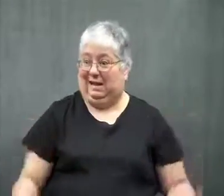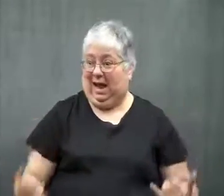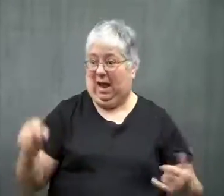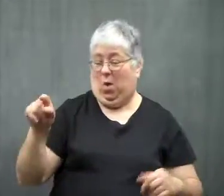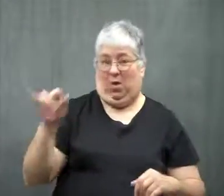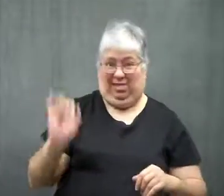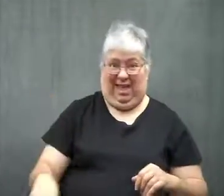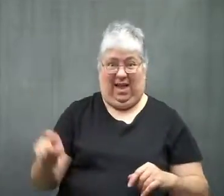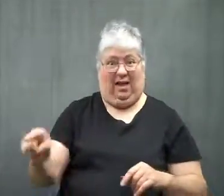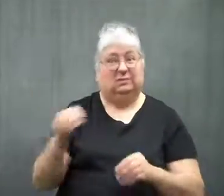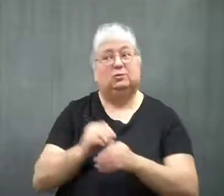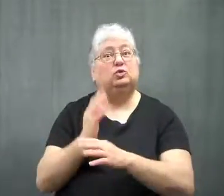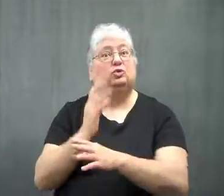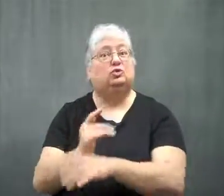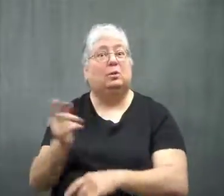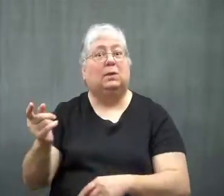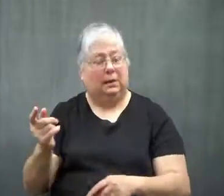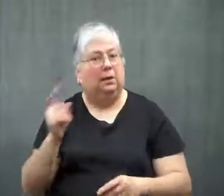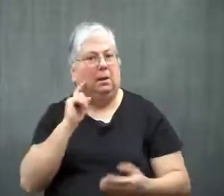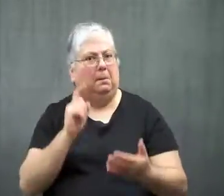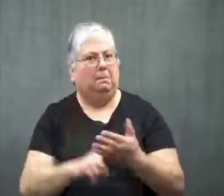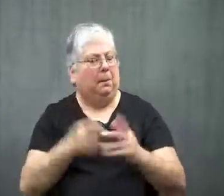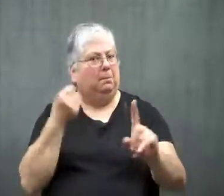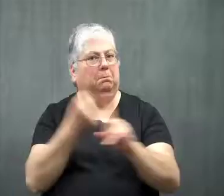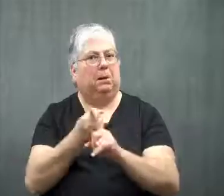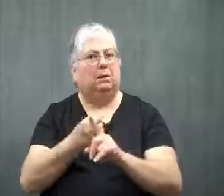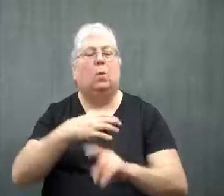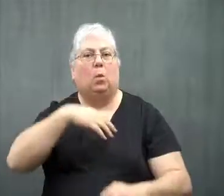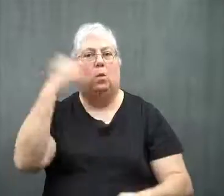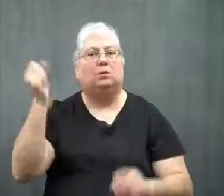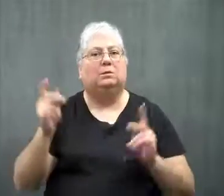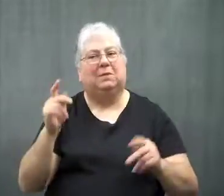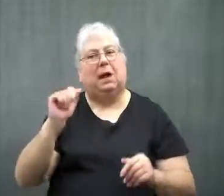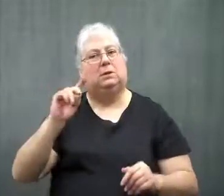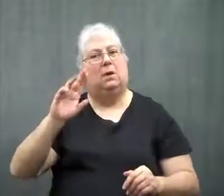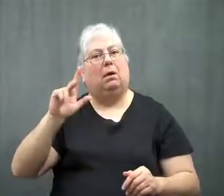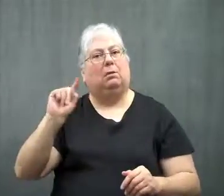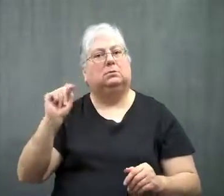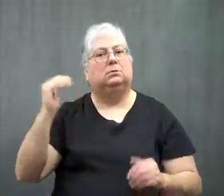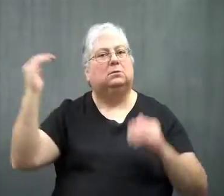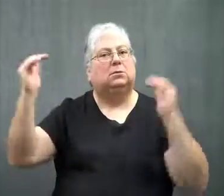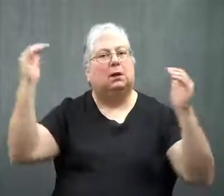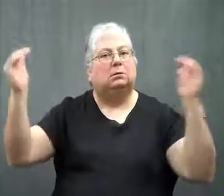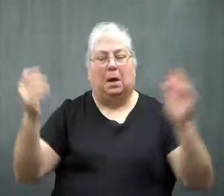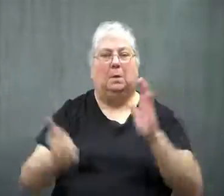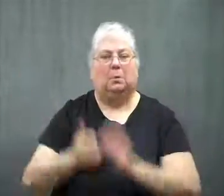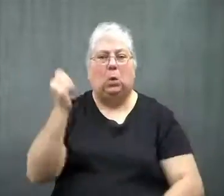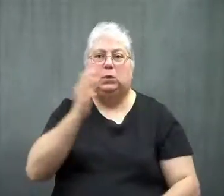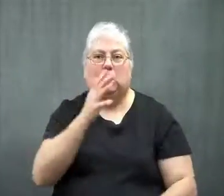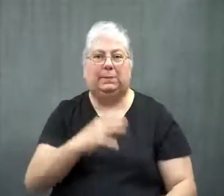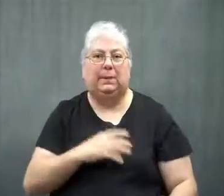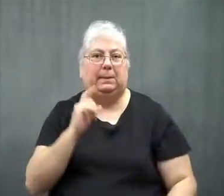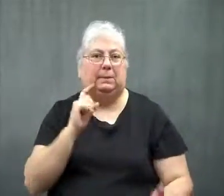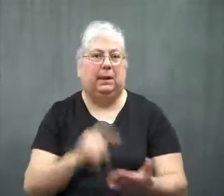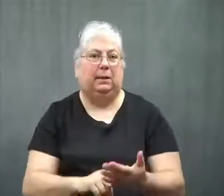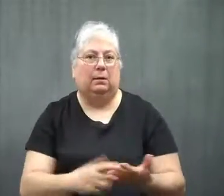This particular strain is targeting adults, mostly women.